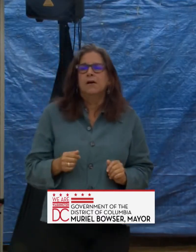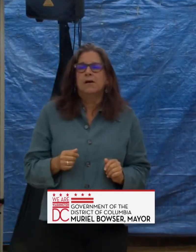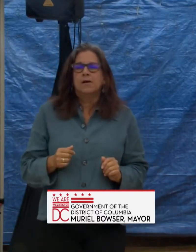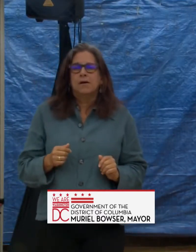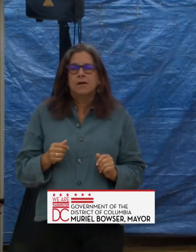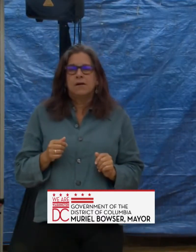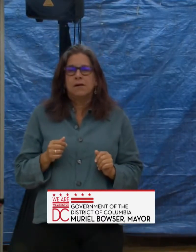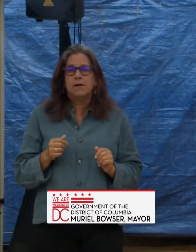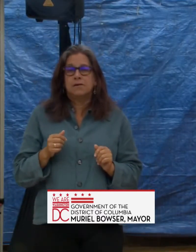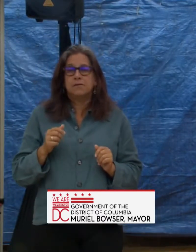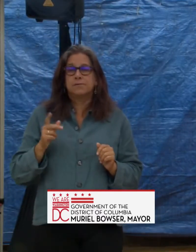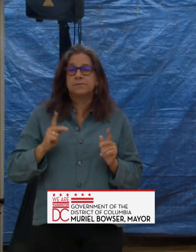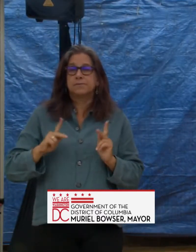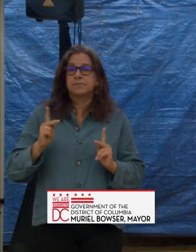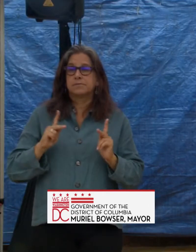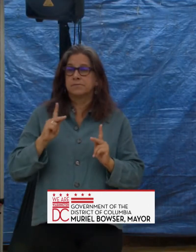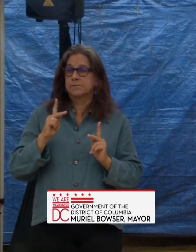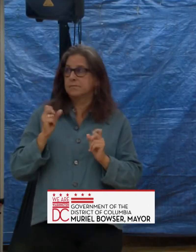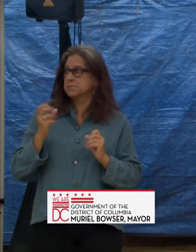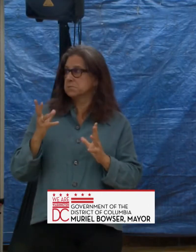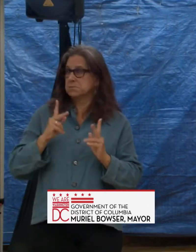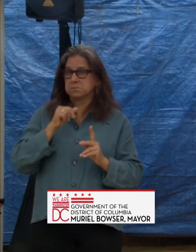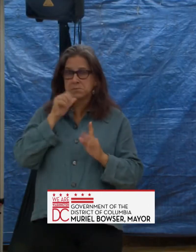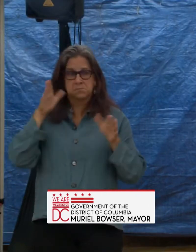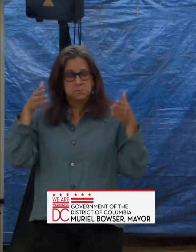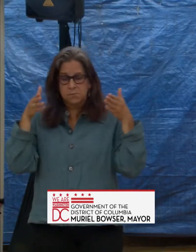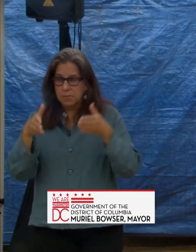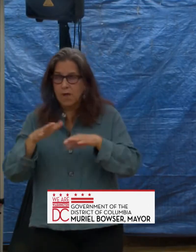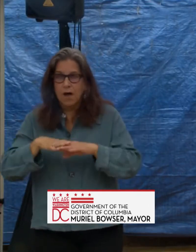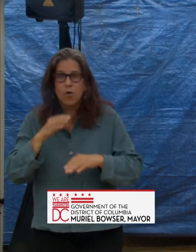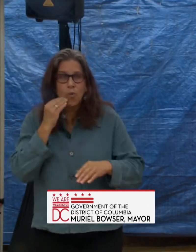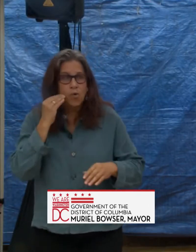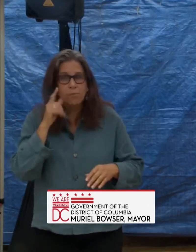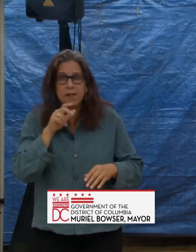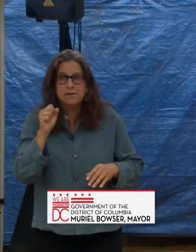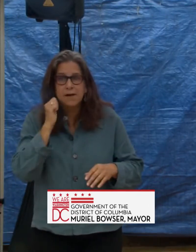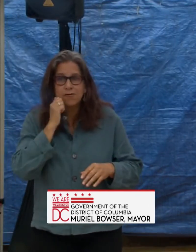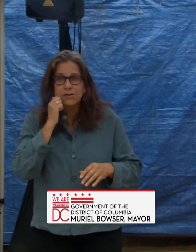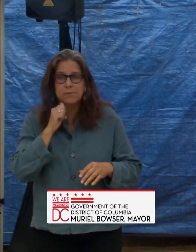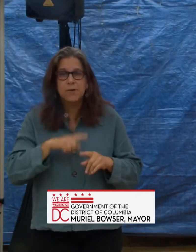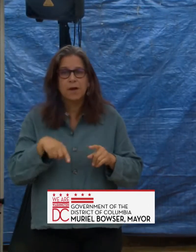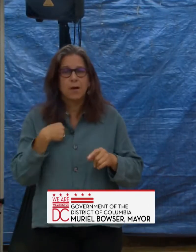BUT WHO WORK ON MAKING SURE THAT OUR CITY LIVES UP TO THE BEST OF